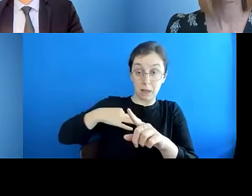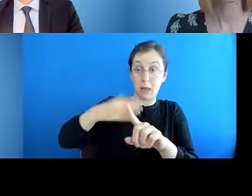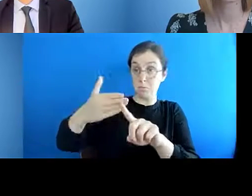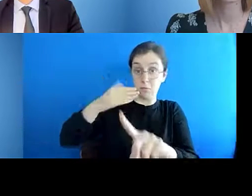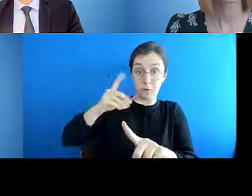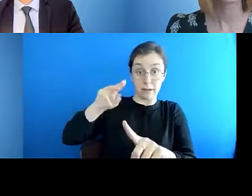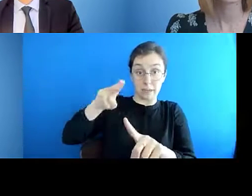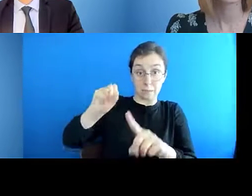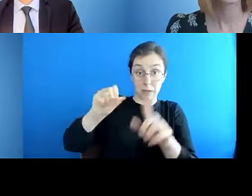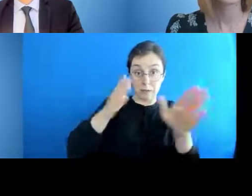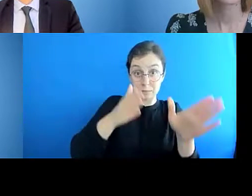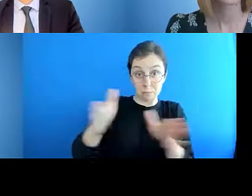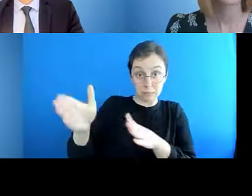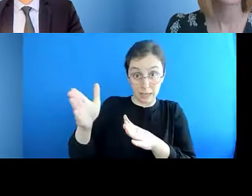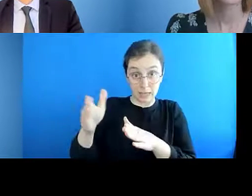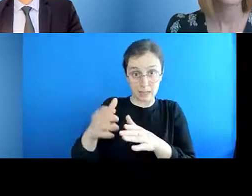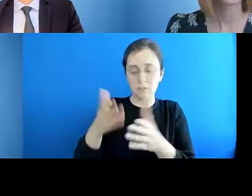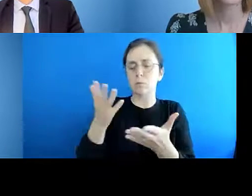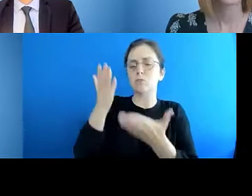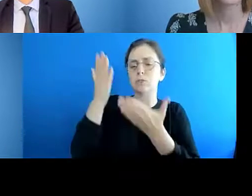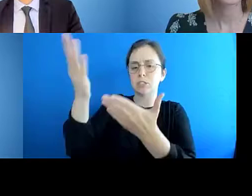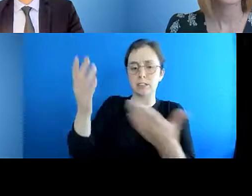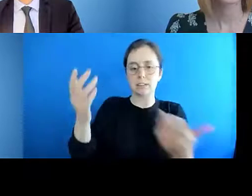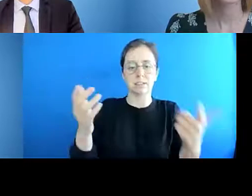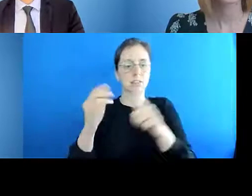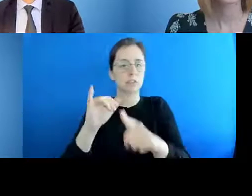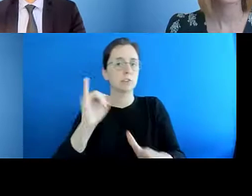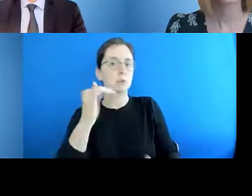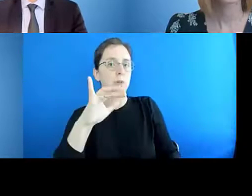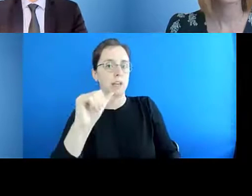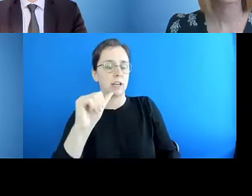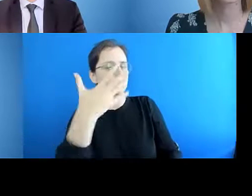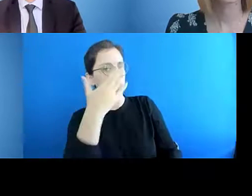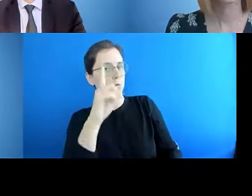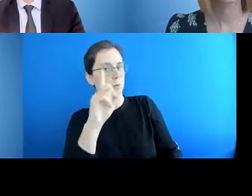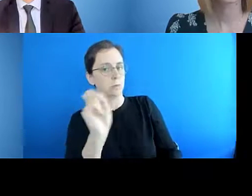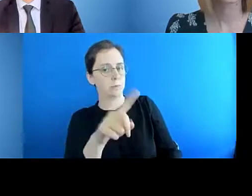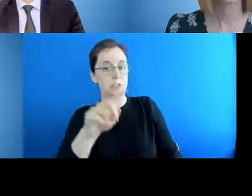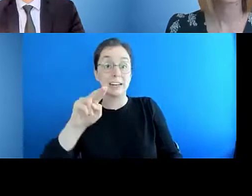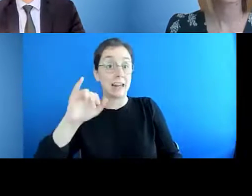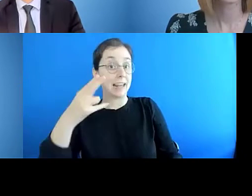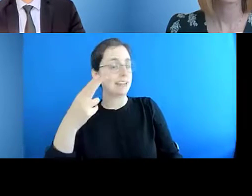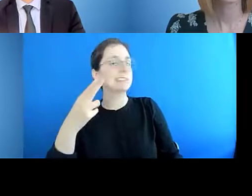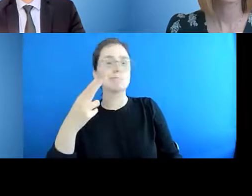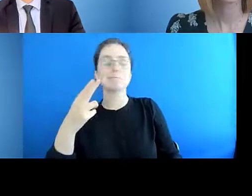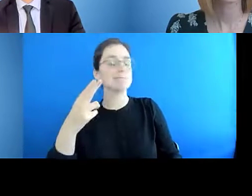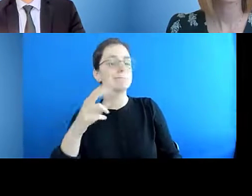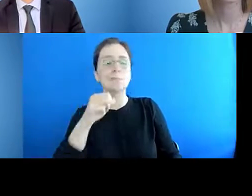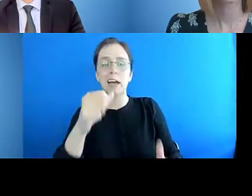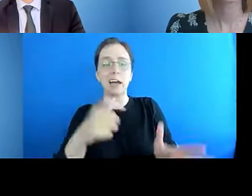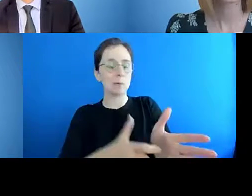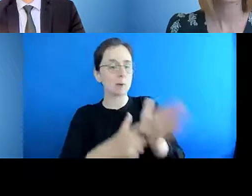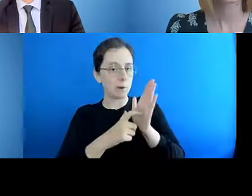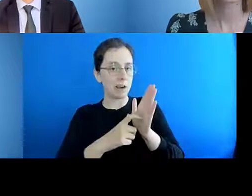What would you suggest? Julia Slutsman: So that's a really good question. So NIH doesn't require that IRBs review DMS plans,